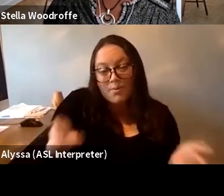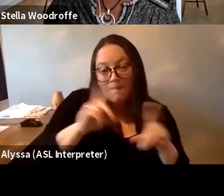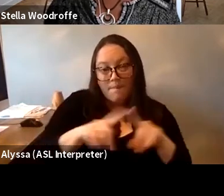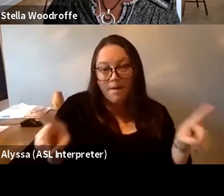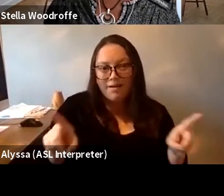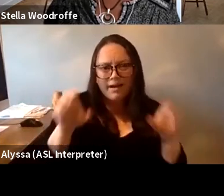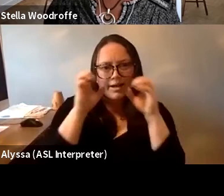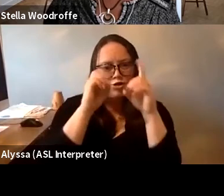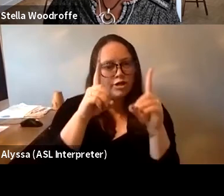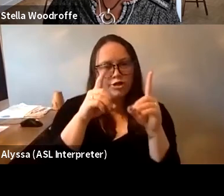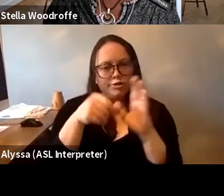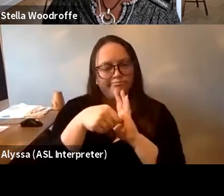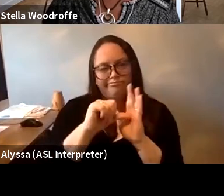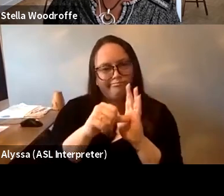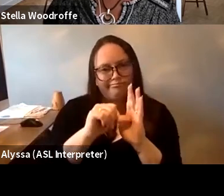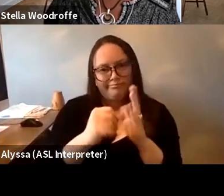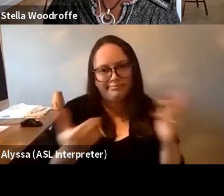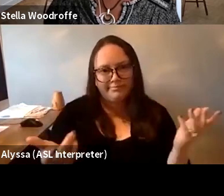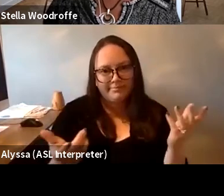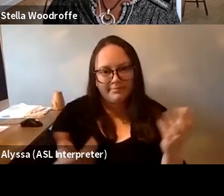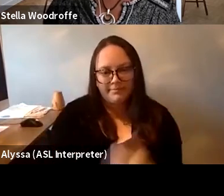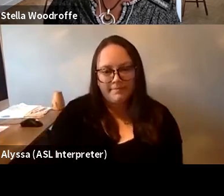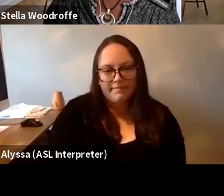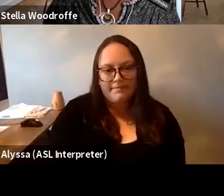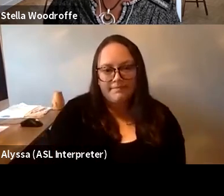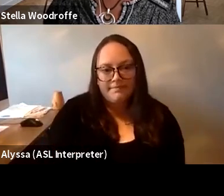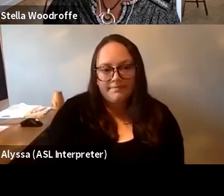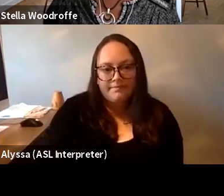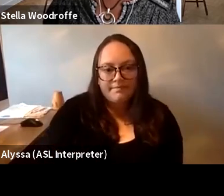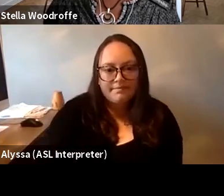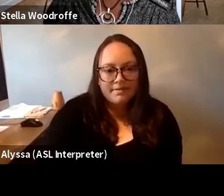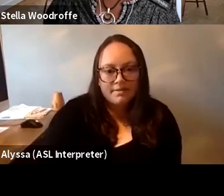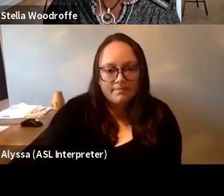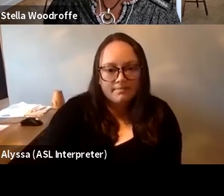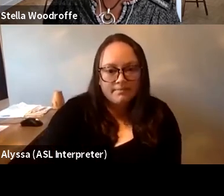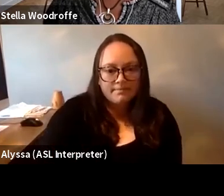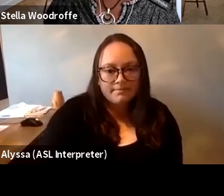key to what people have to learn that, that not everybody thinks